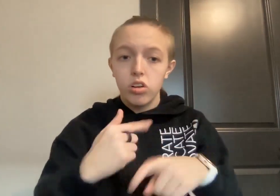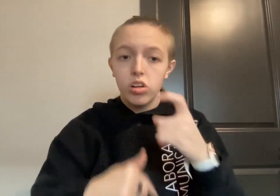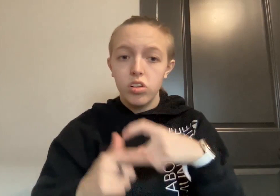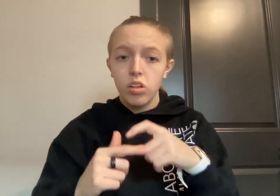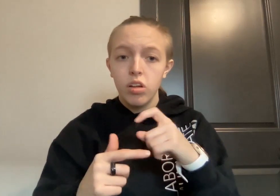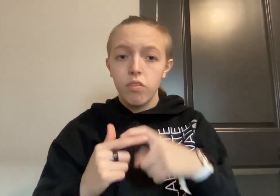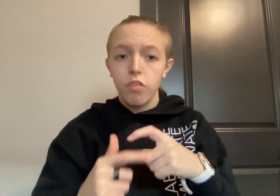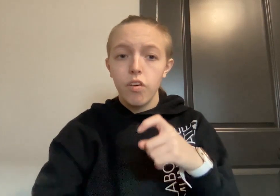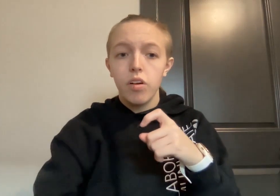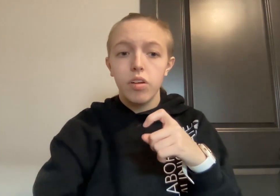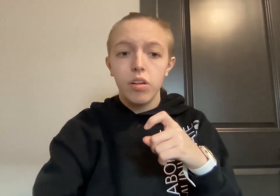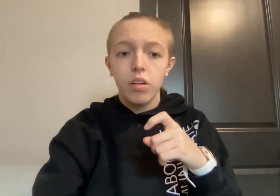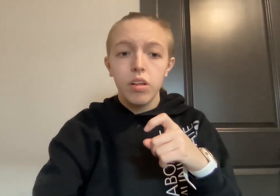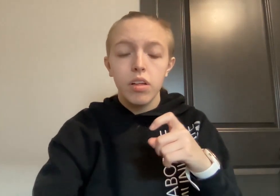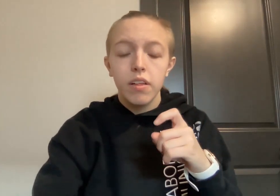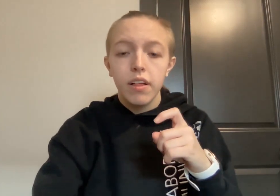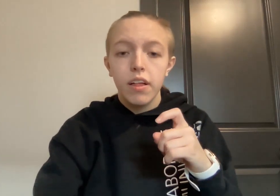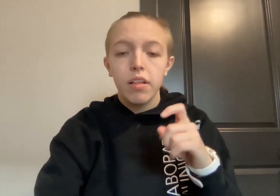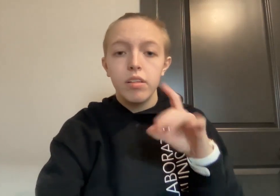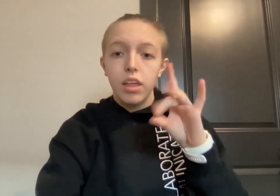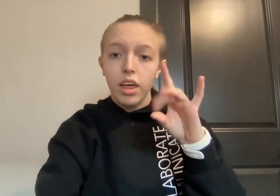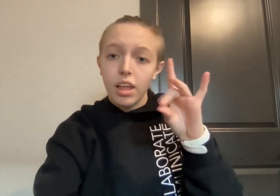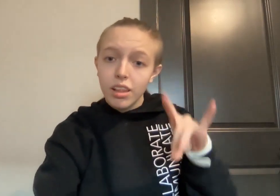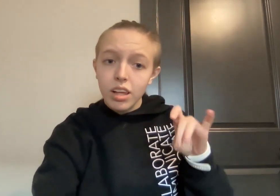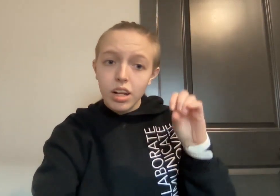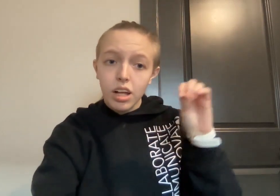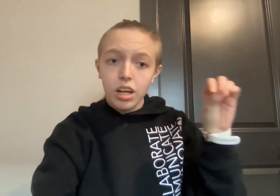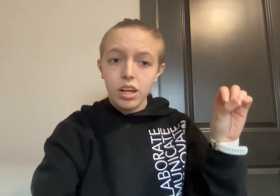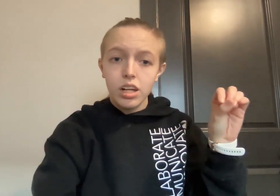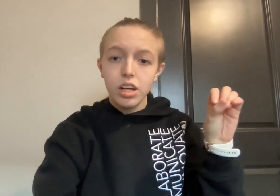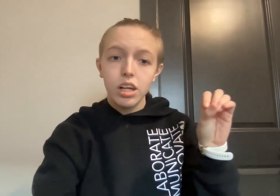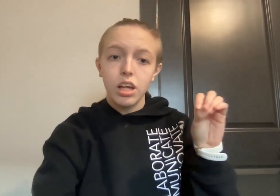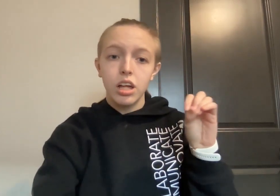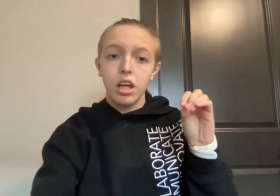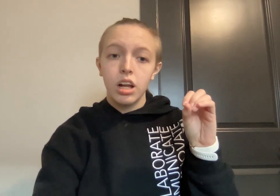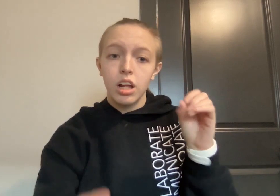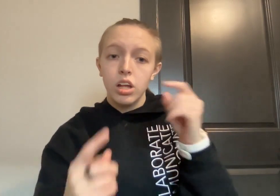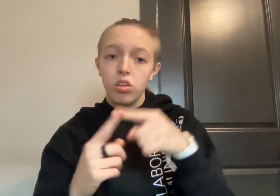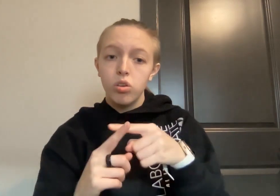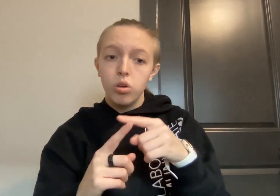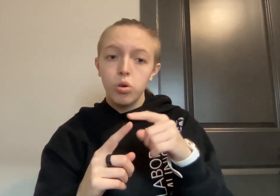from 1880 to